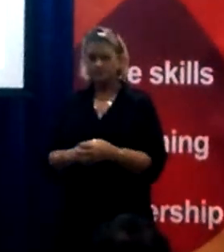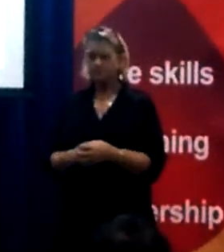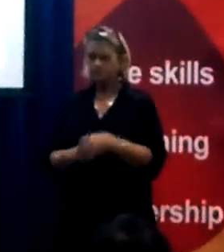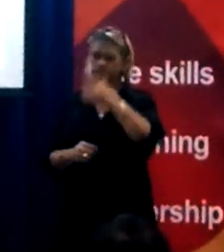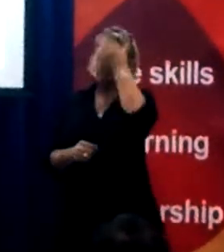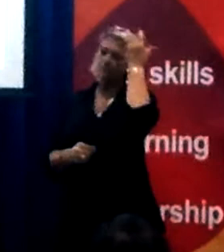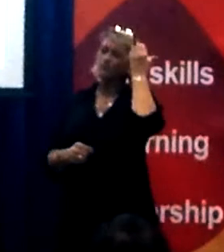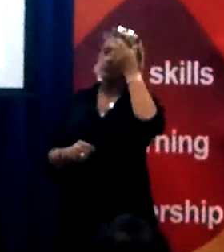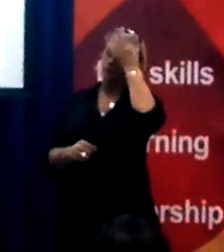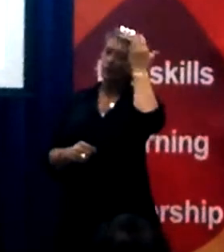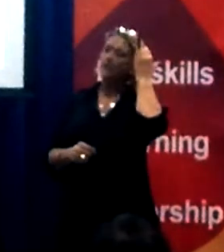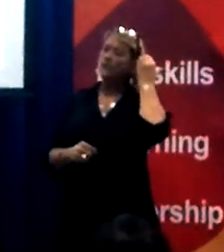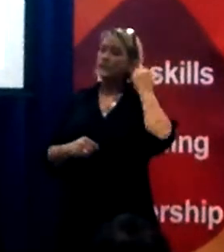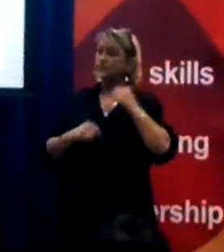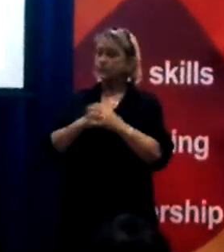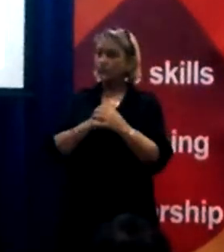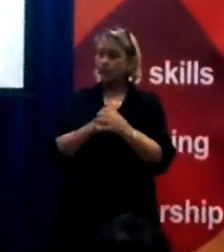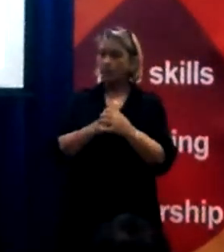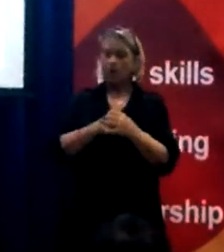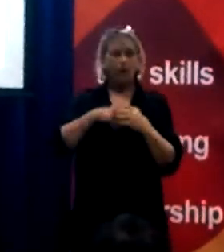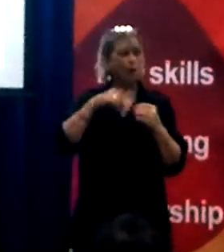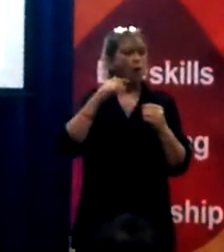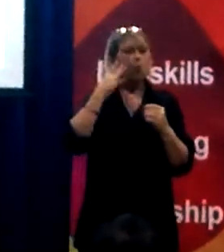When the Commissioner’s Office approached YAC to combine with the VisAbility YAC,